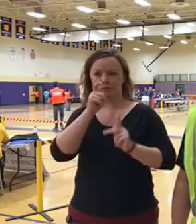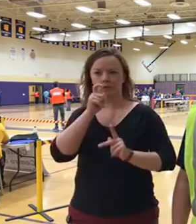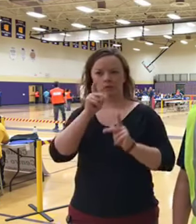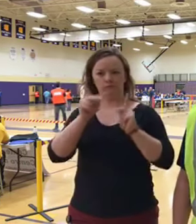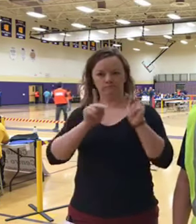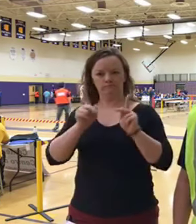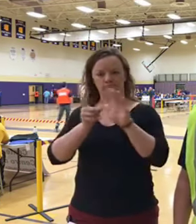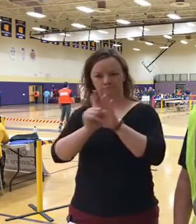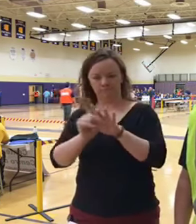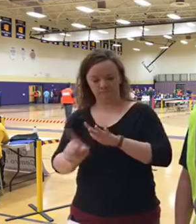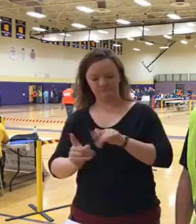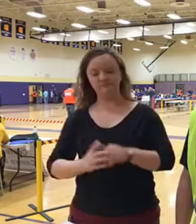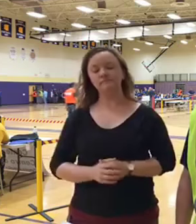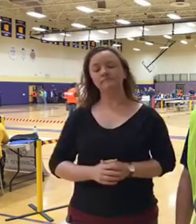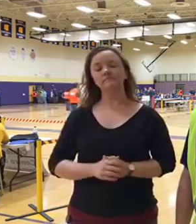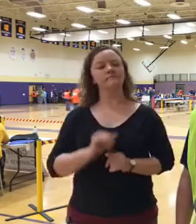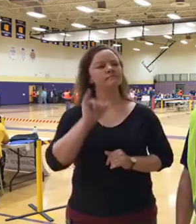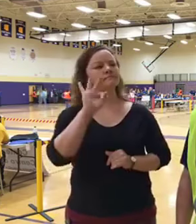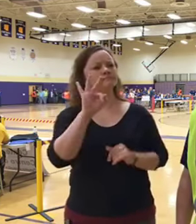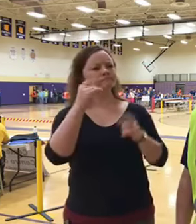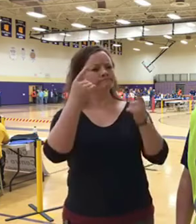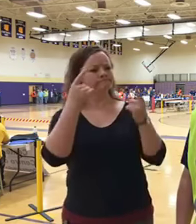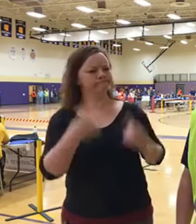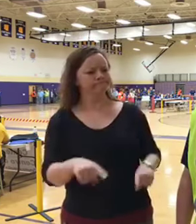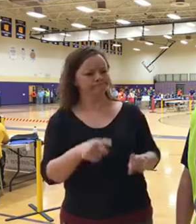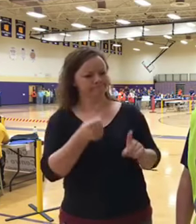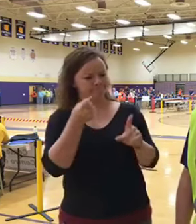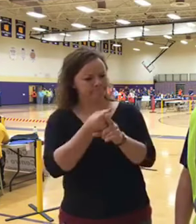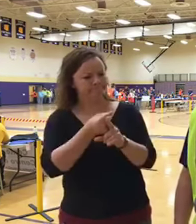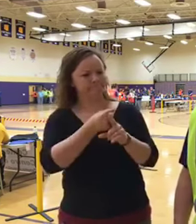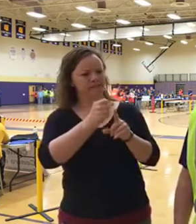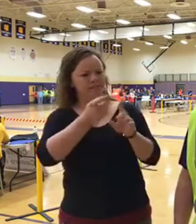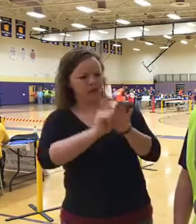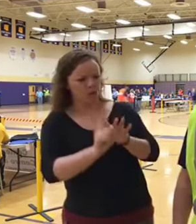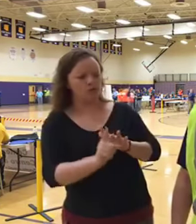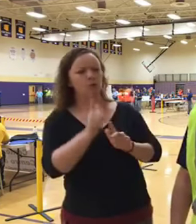So in the event of an incident, who’s supposed to go to the Reception and Care Center?